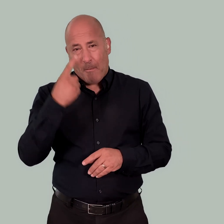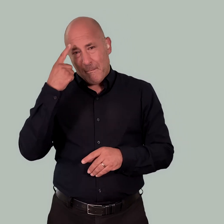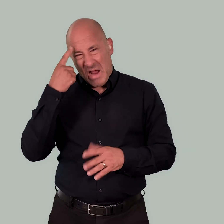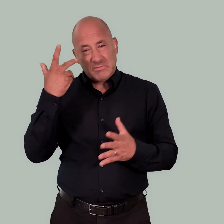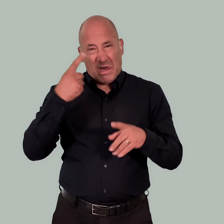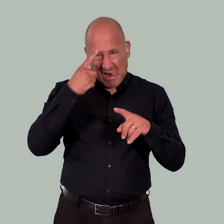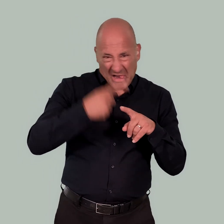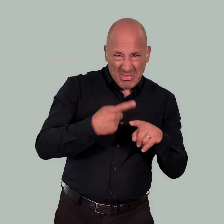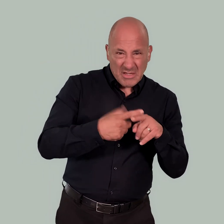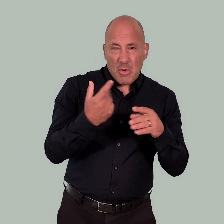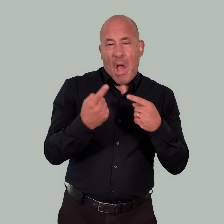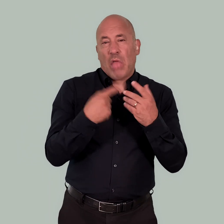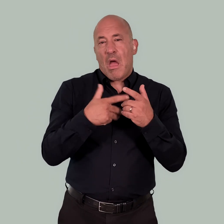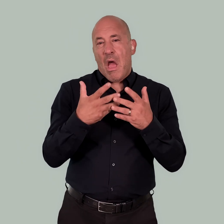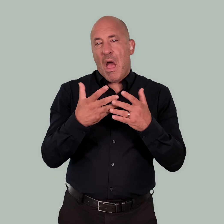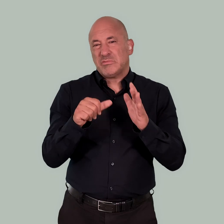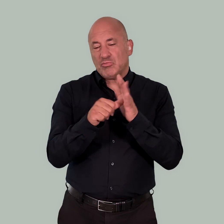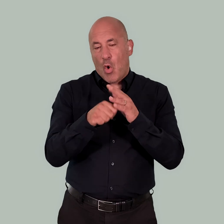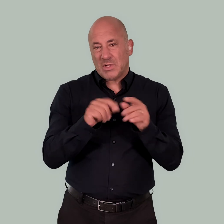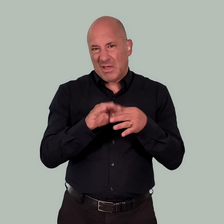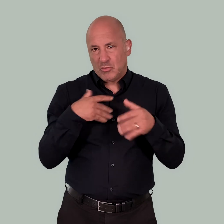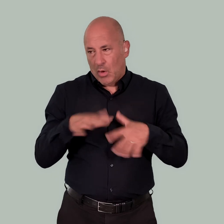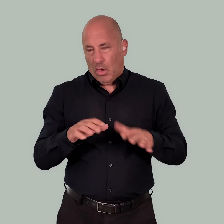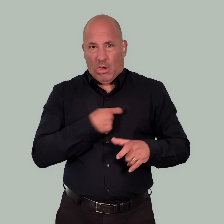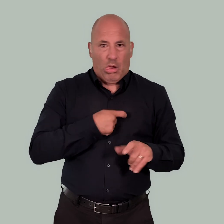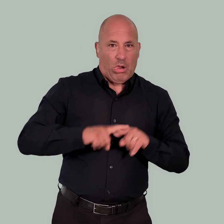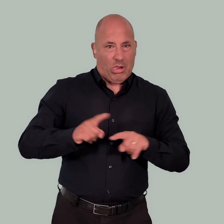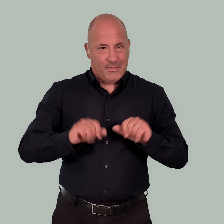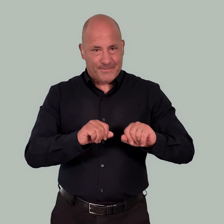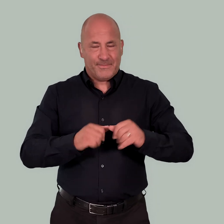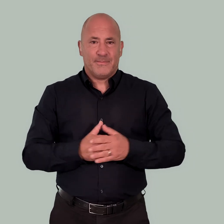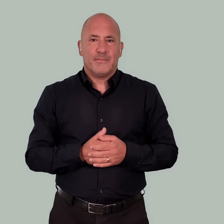and ‘mental illness or other nervous disorders’.